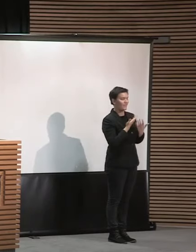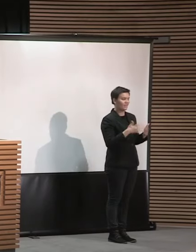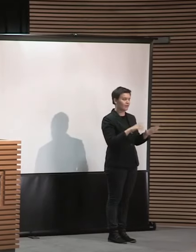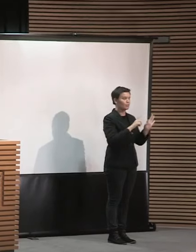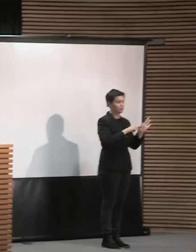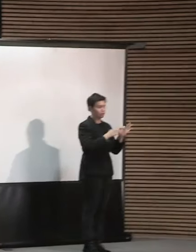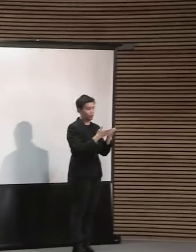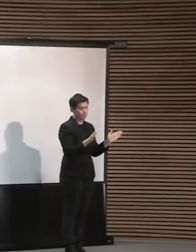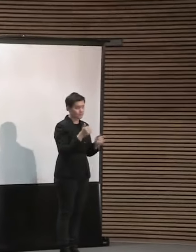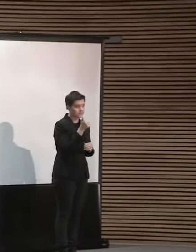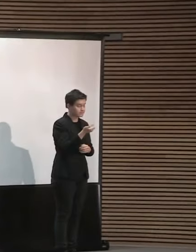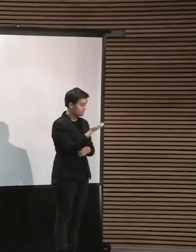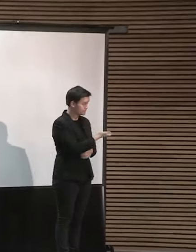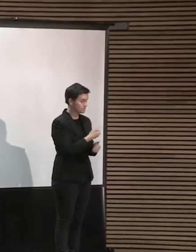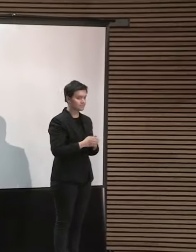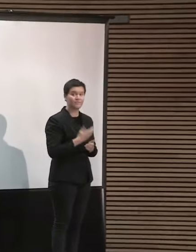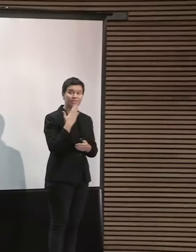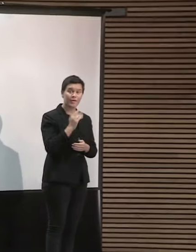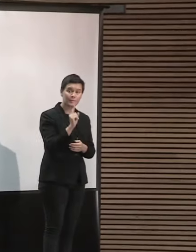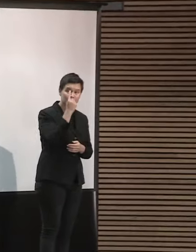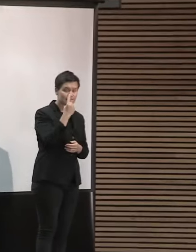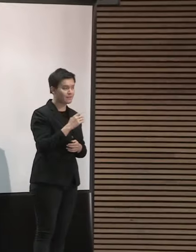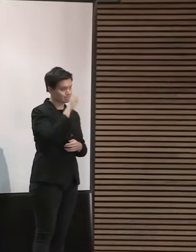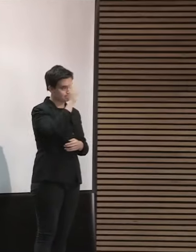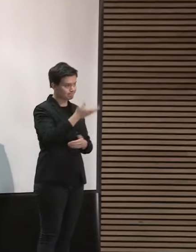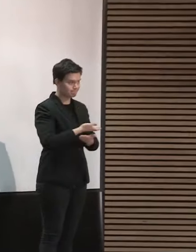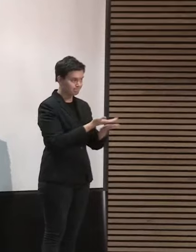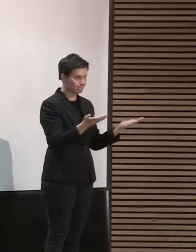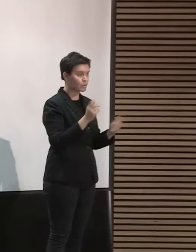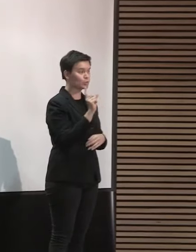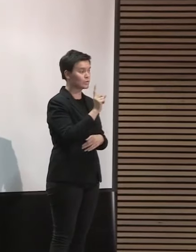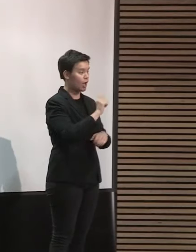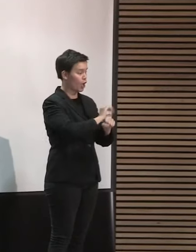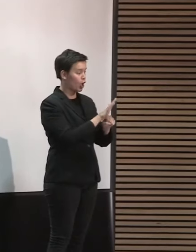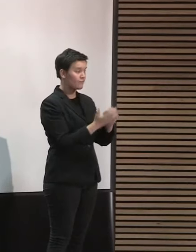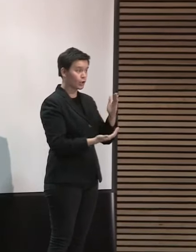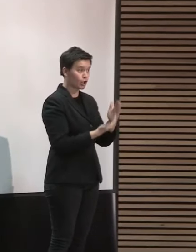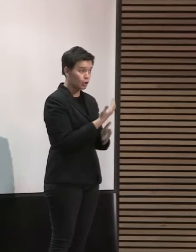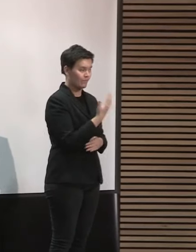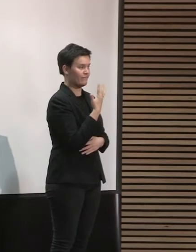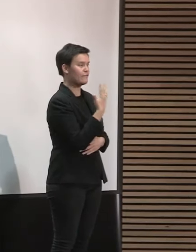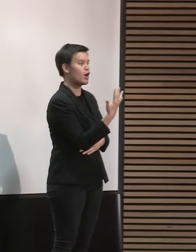to COVID-19 and it will continue to be so. So we will be continuing with a focus on